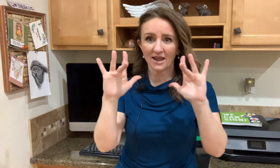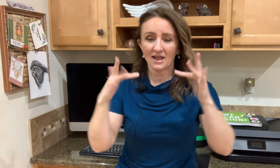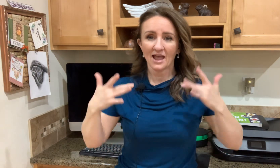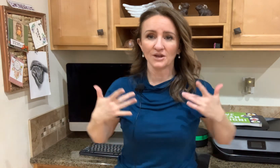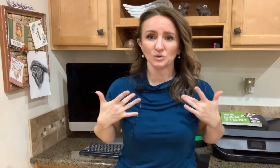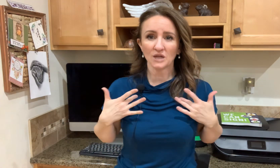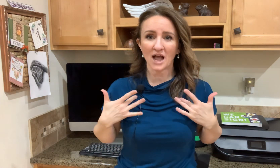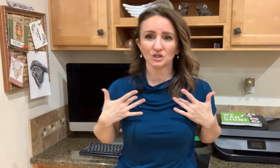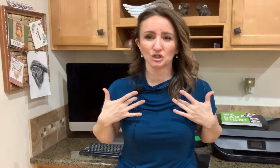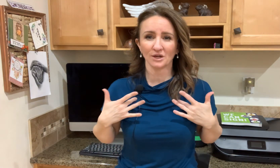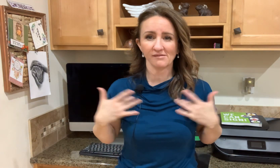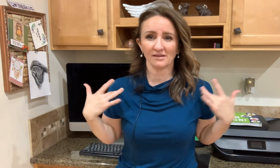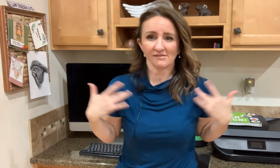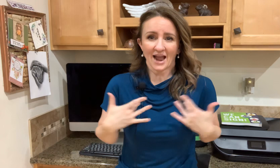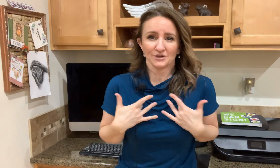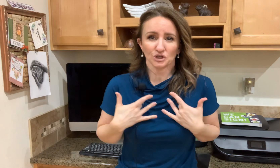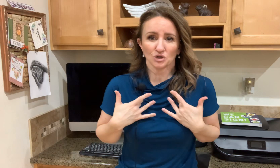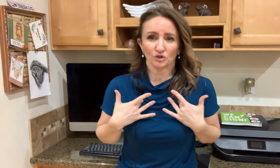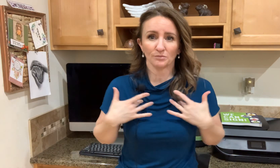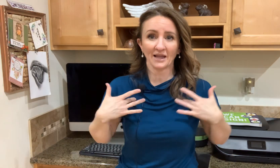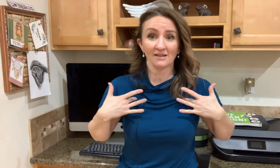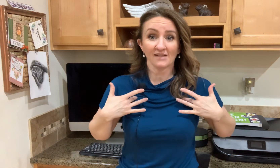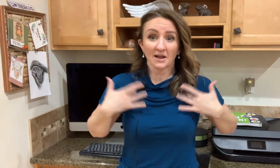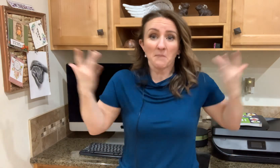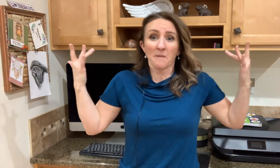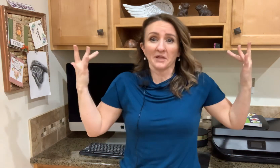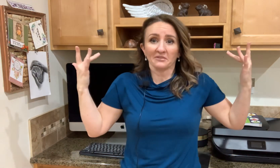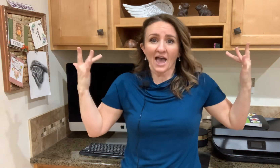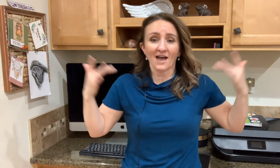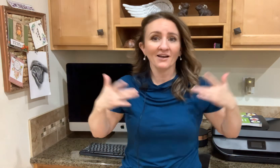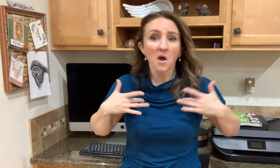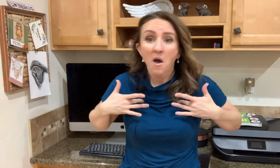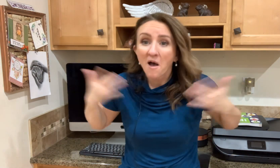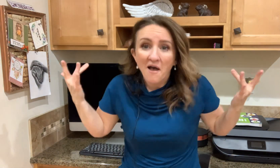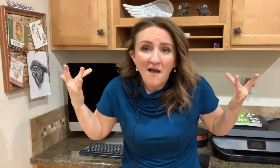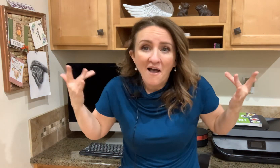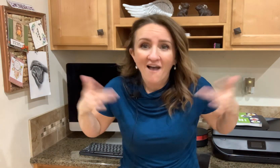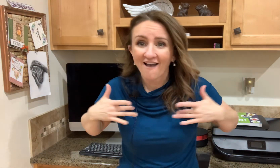and you touch just inside your shoulder blades and come up like that...